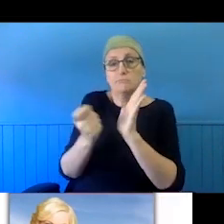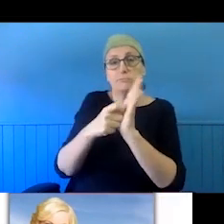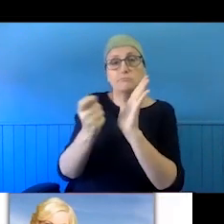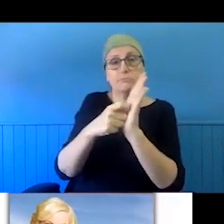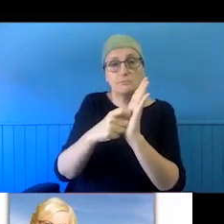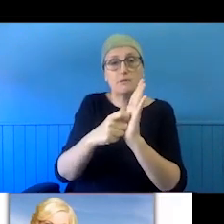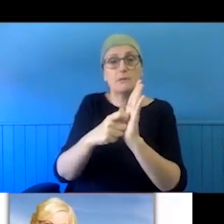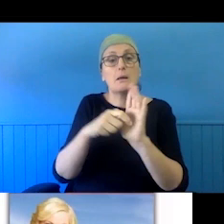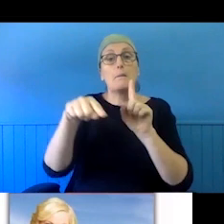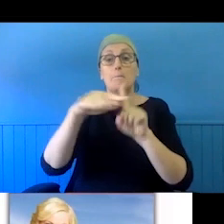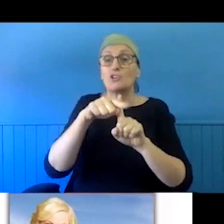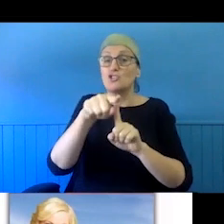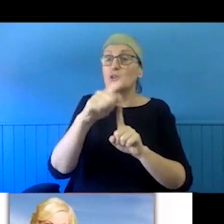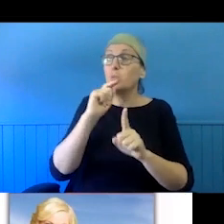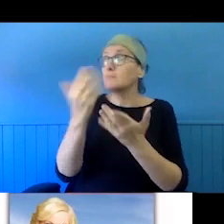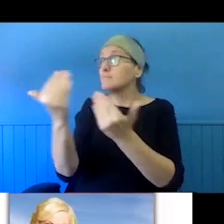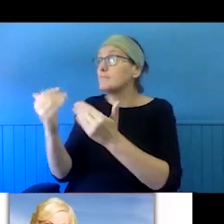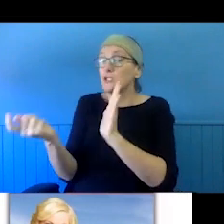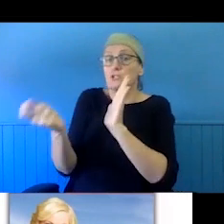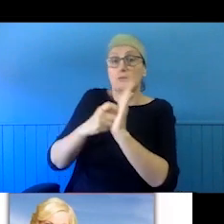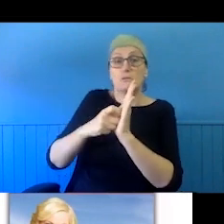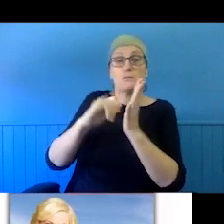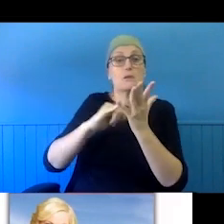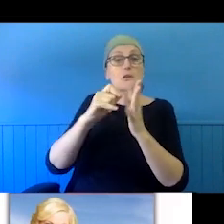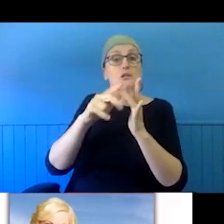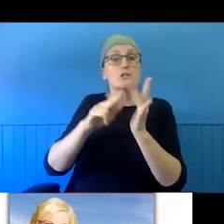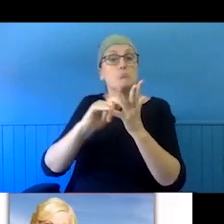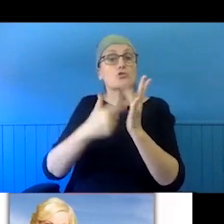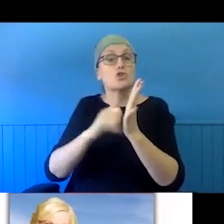managed to get some sponsorship from Etsy, which has lots of creatives on